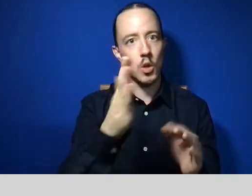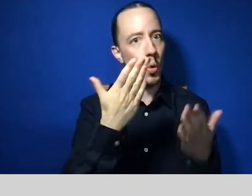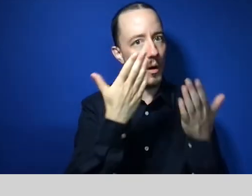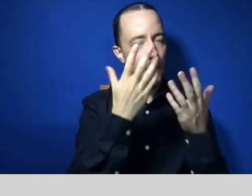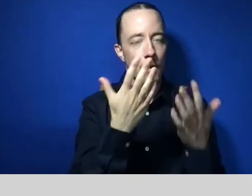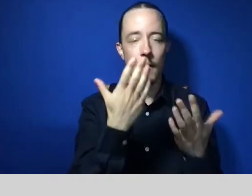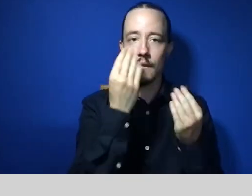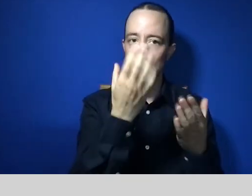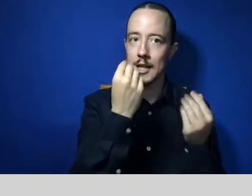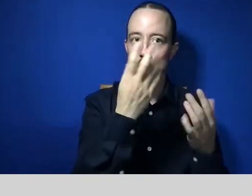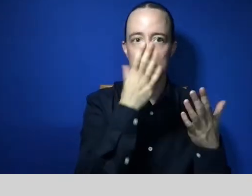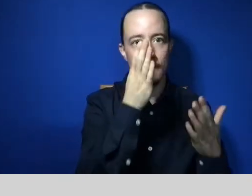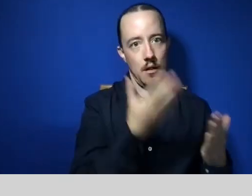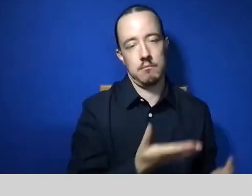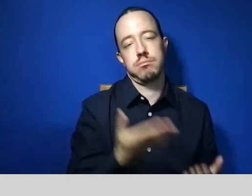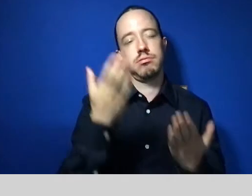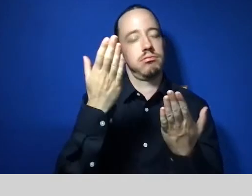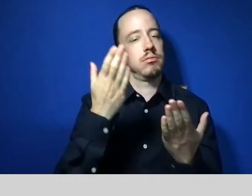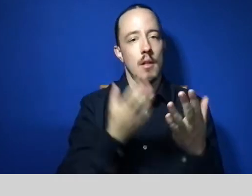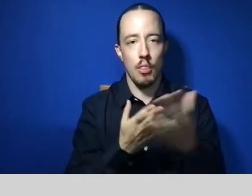data mountain, or building out your pipelines.